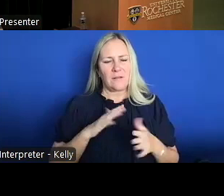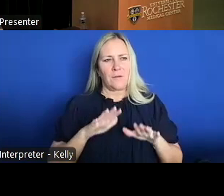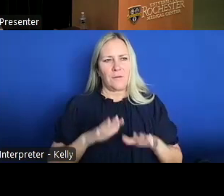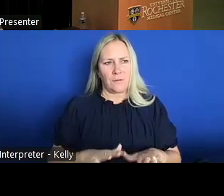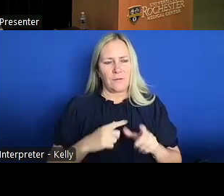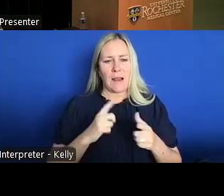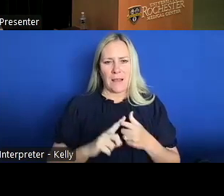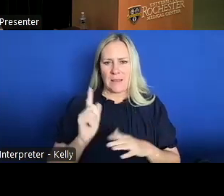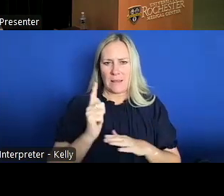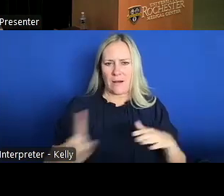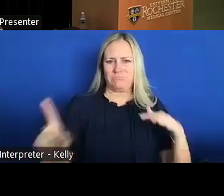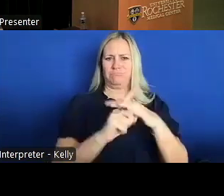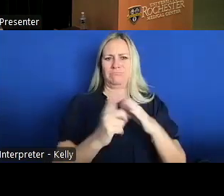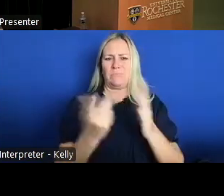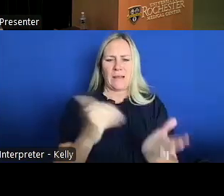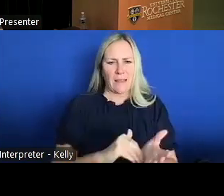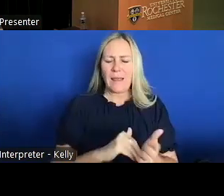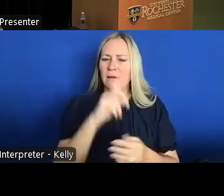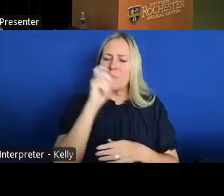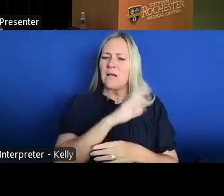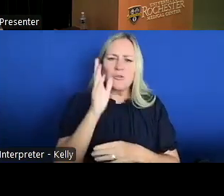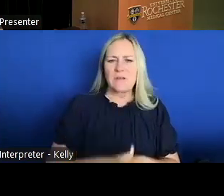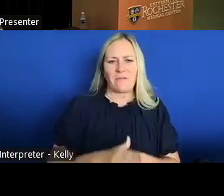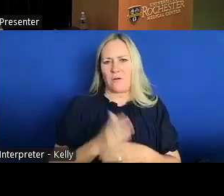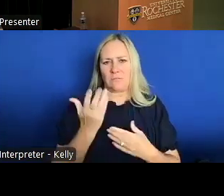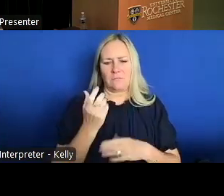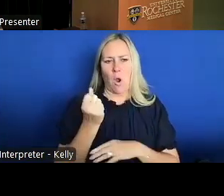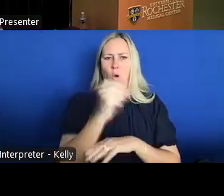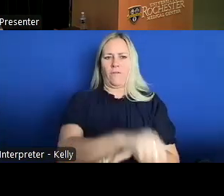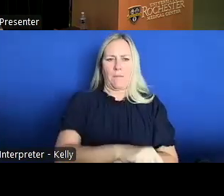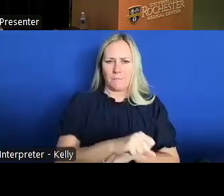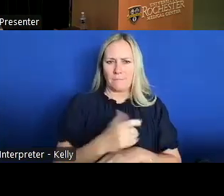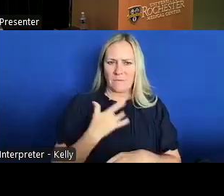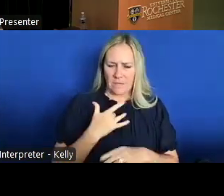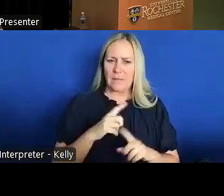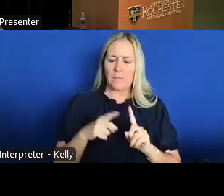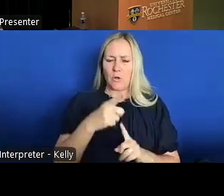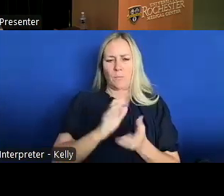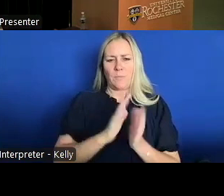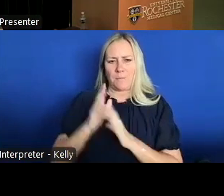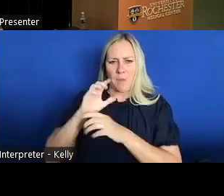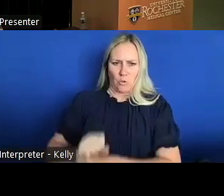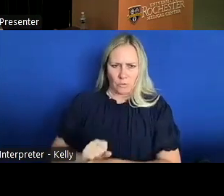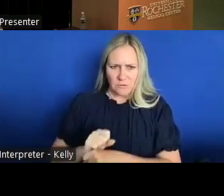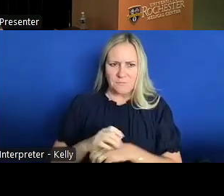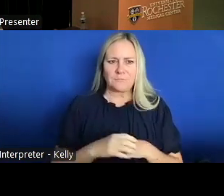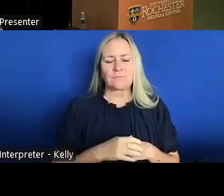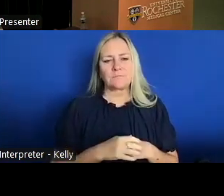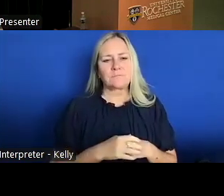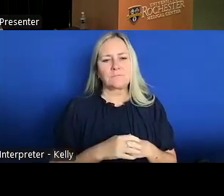not resolving and finally the idea of detaching from the deceased person which was prominent